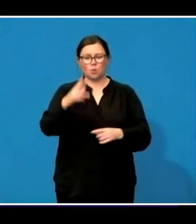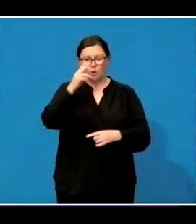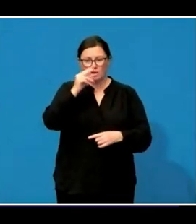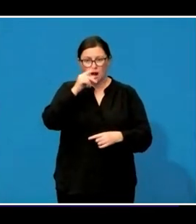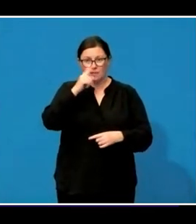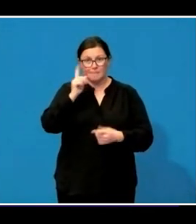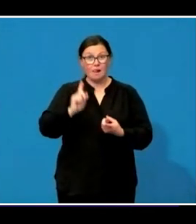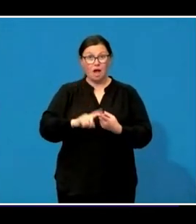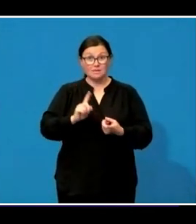from Aboriginal families.